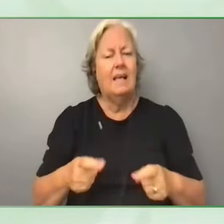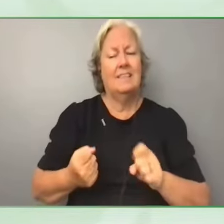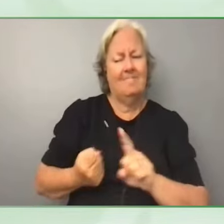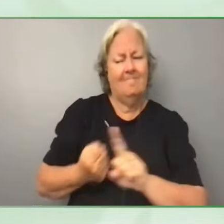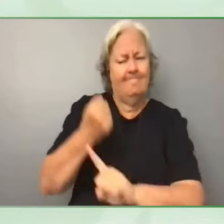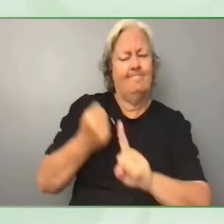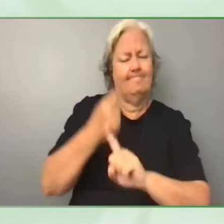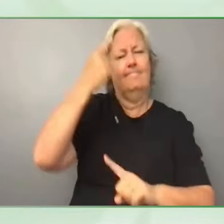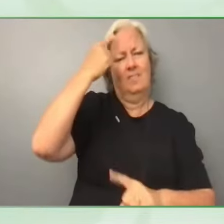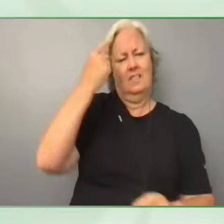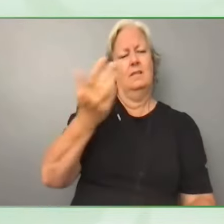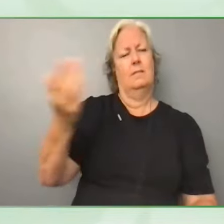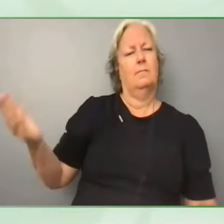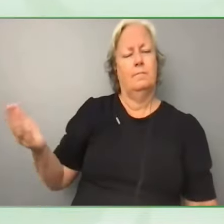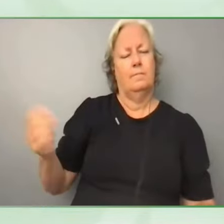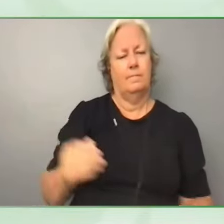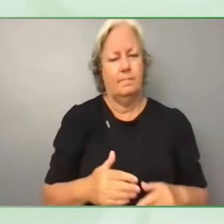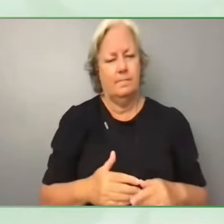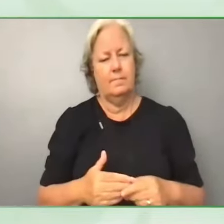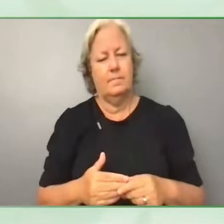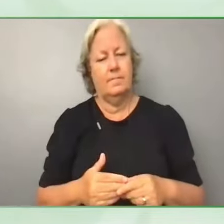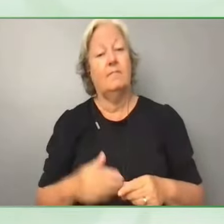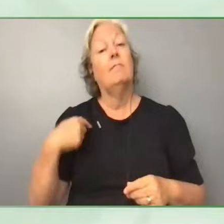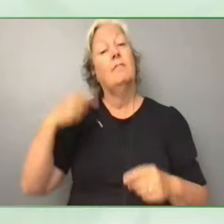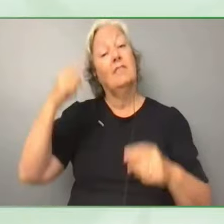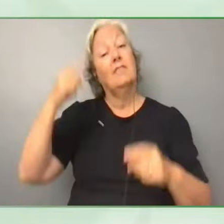I agree with her, we need partnership.